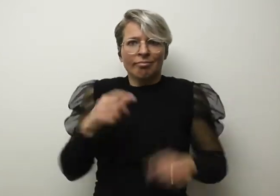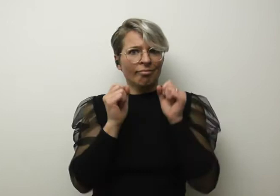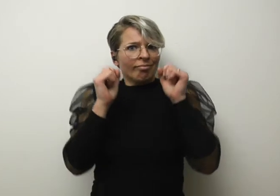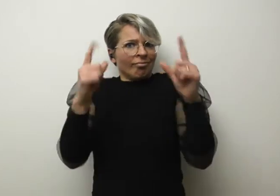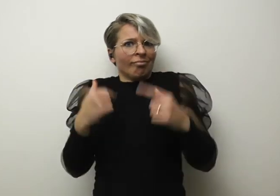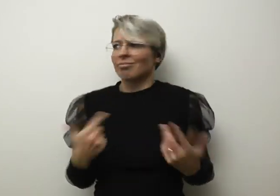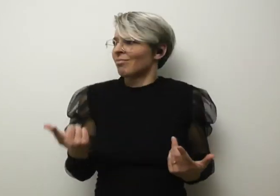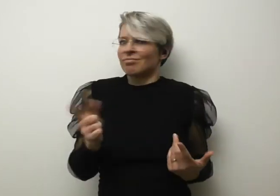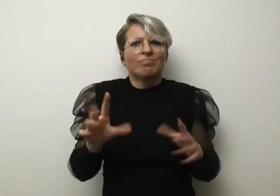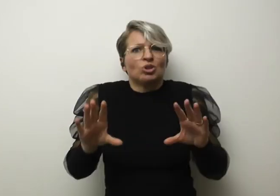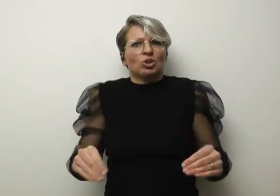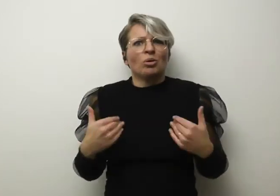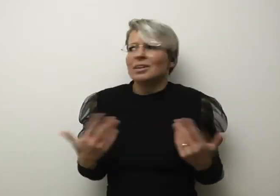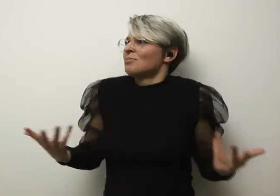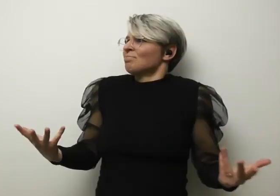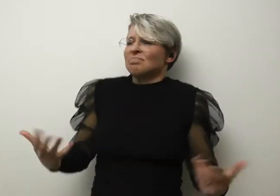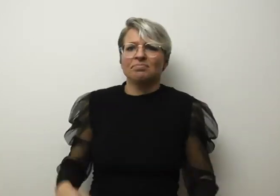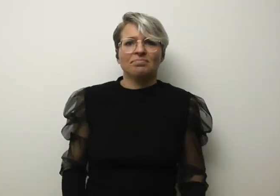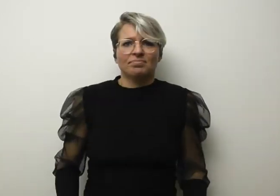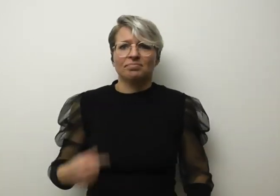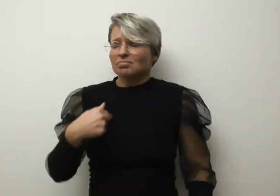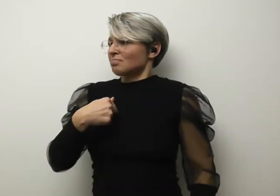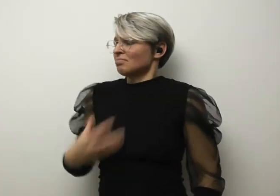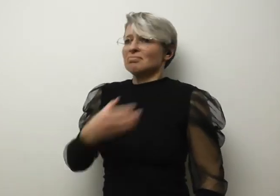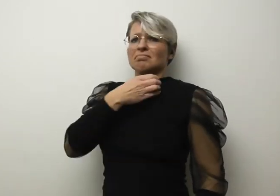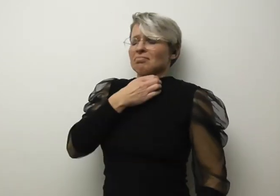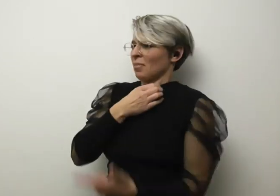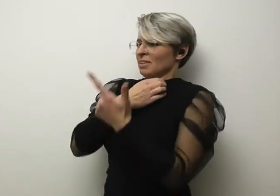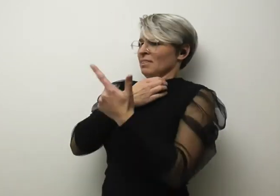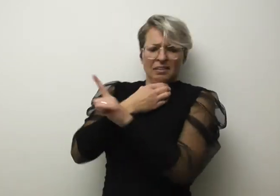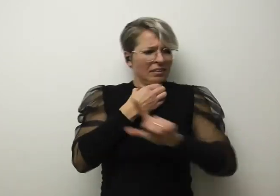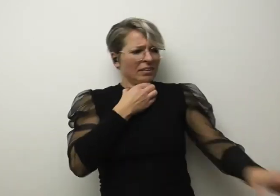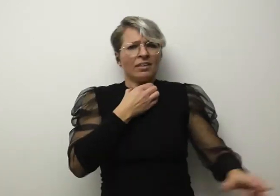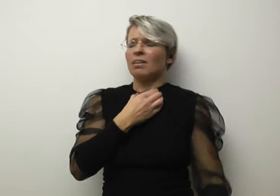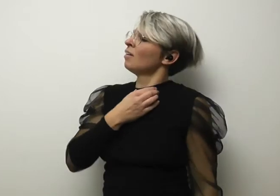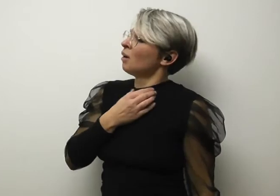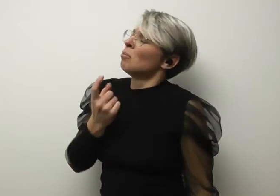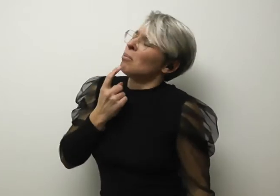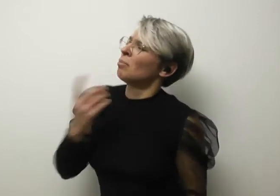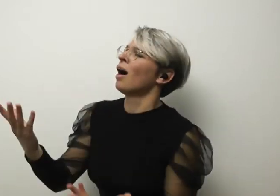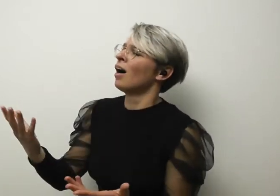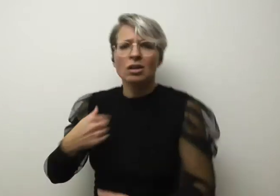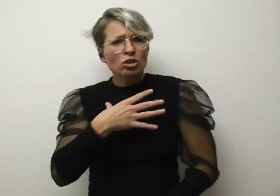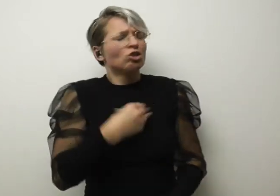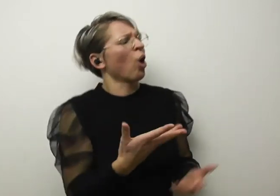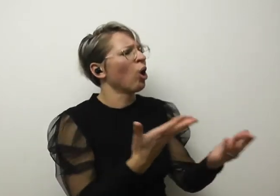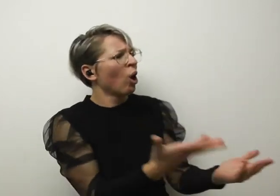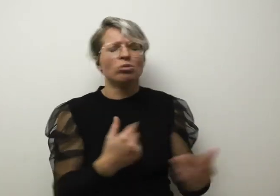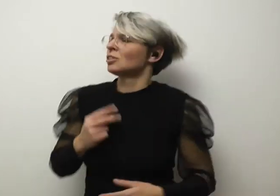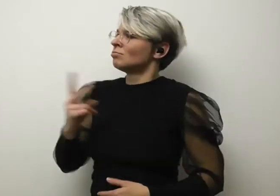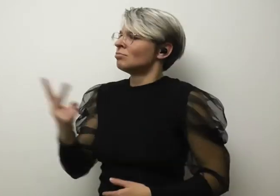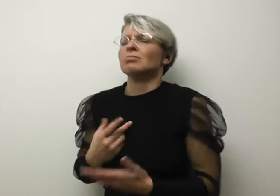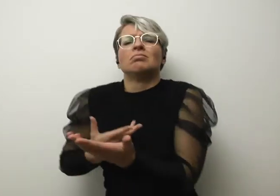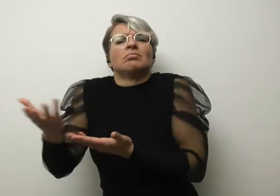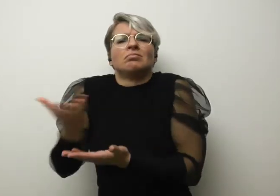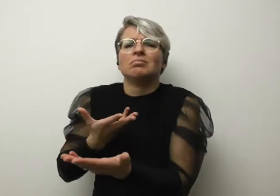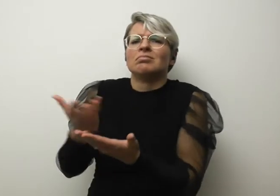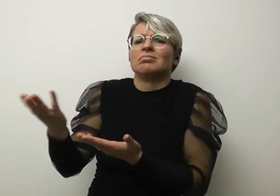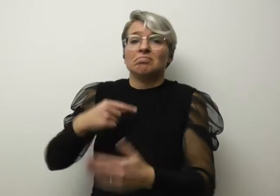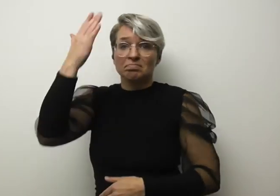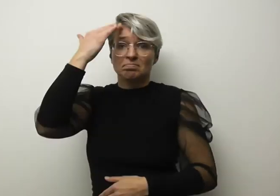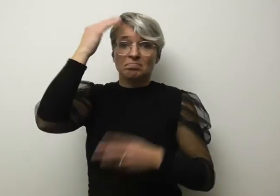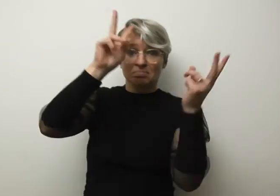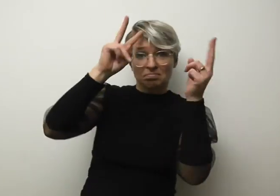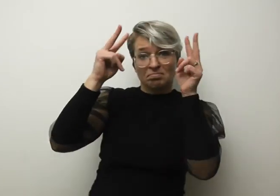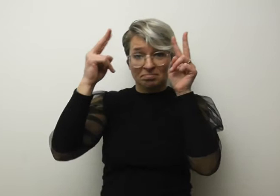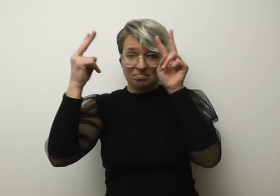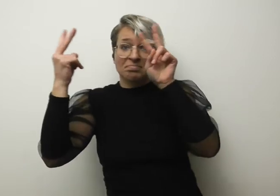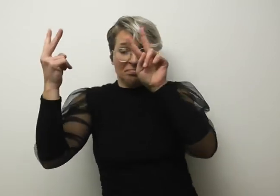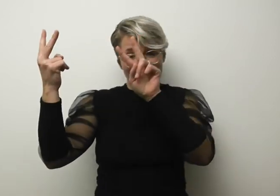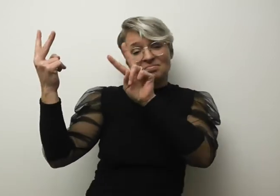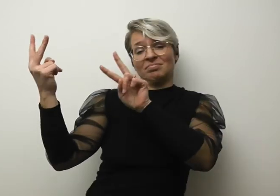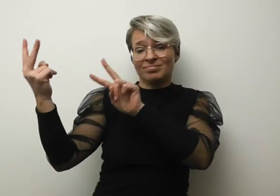What could I do? I got all choked up and I threw down my gun I called him my pa, and he called me his son Come away with a different point of view